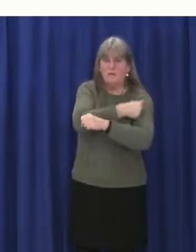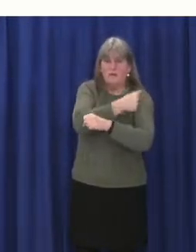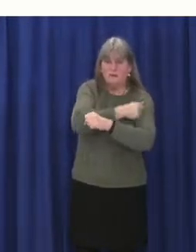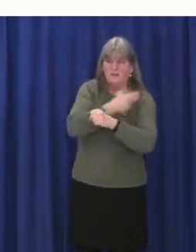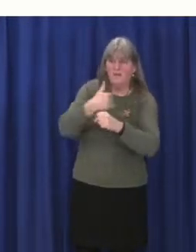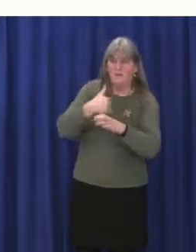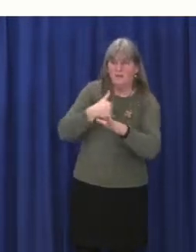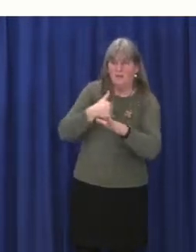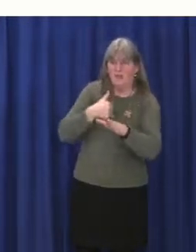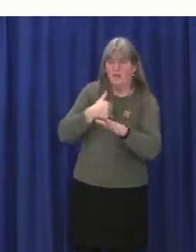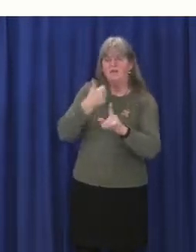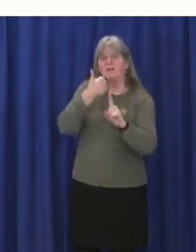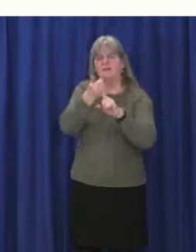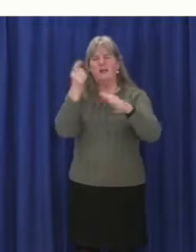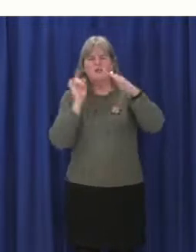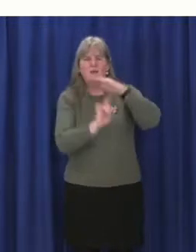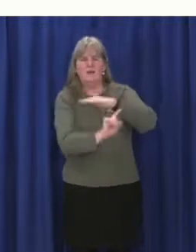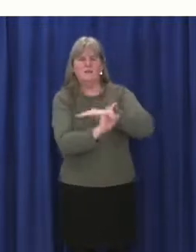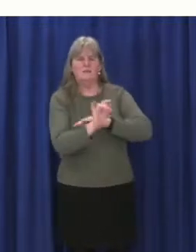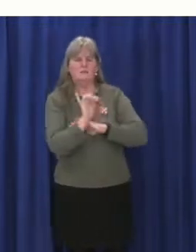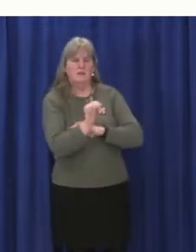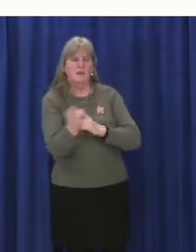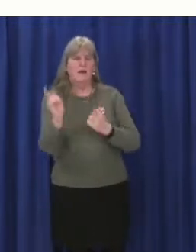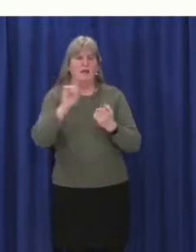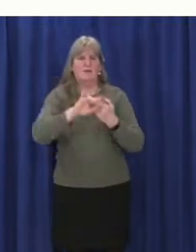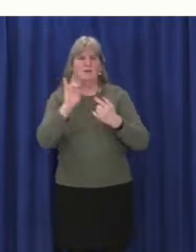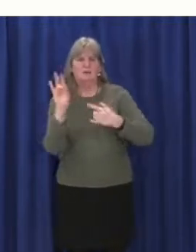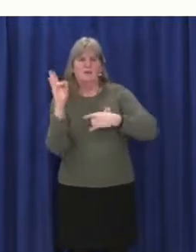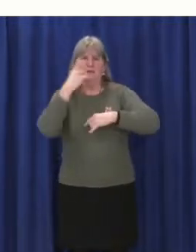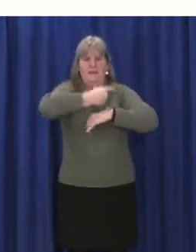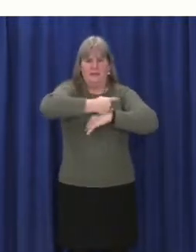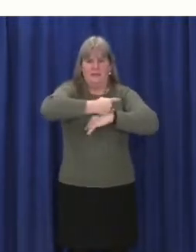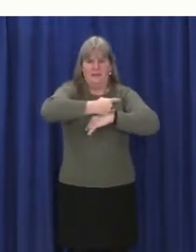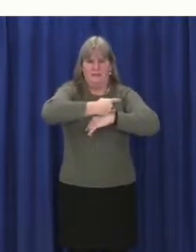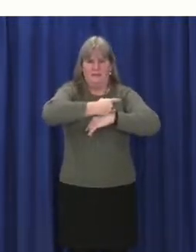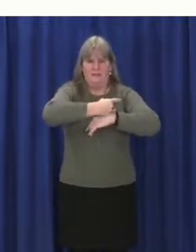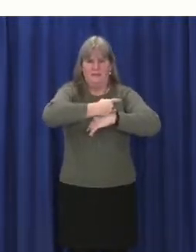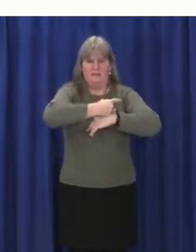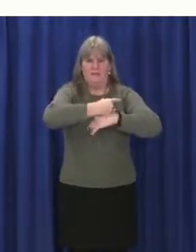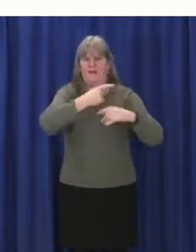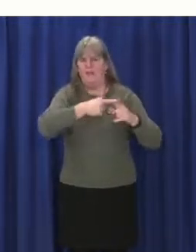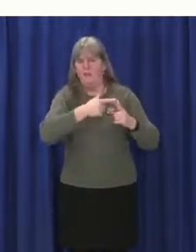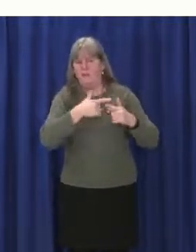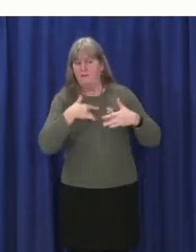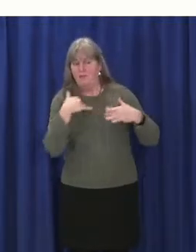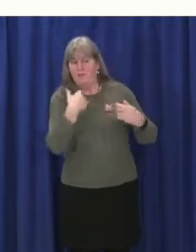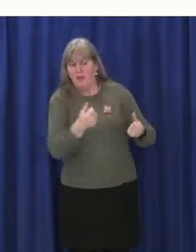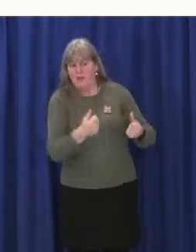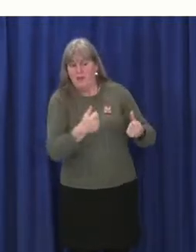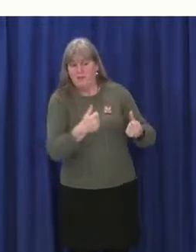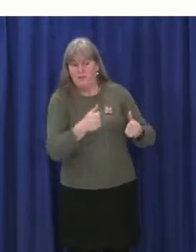they should self isolate until seven days have passed, and the child feels well, and a fever, any fever,